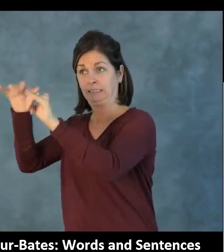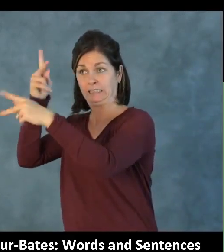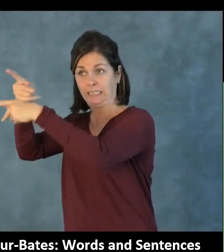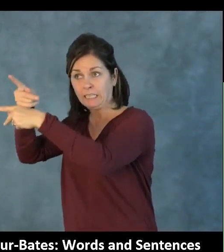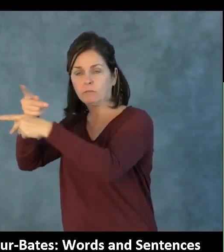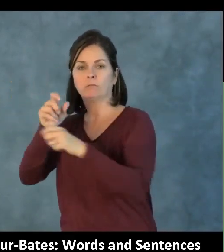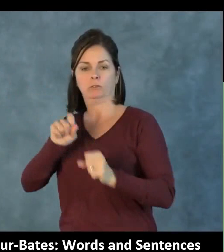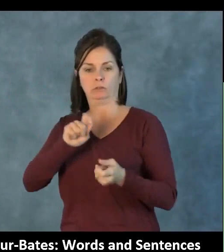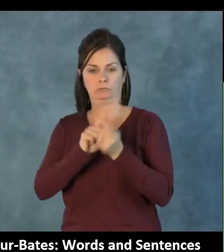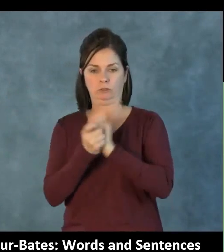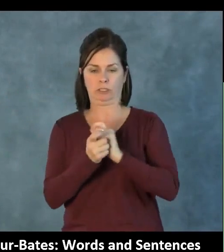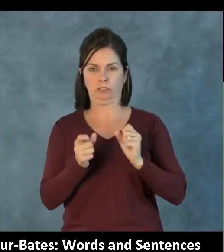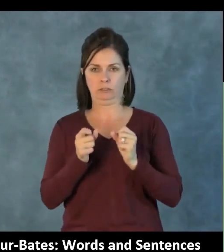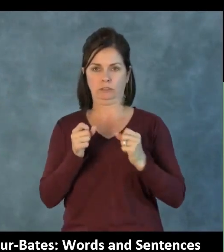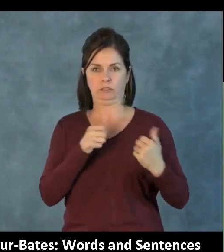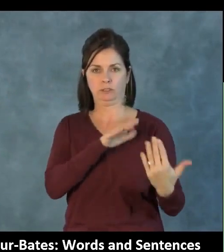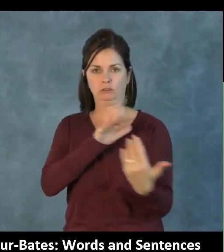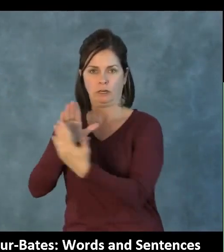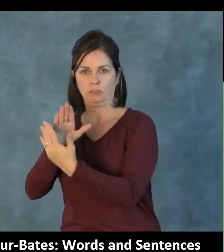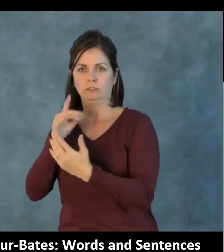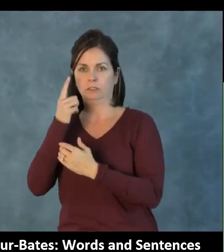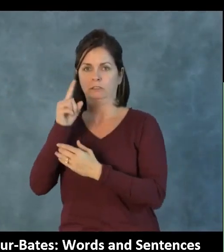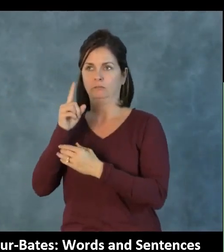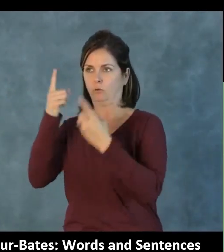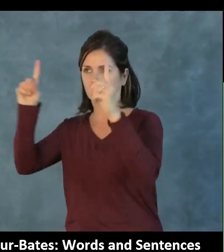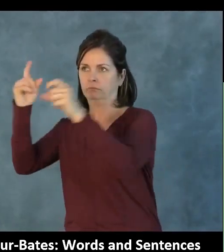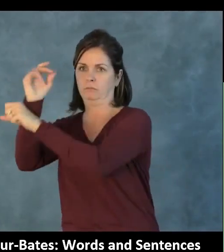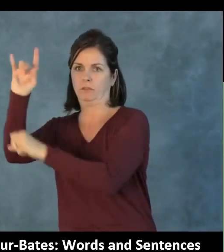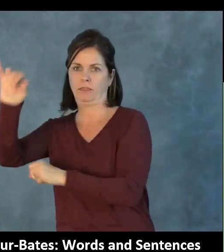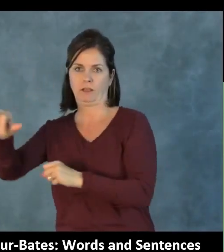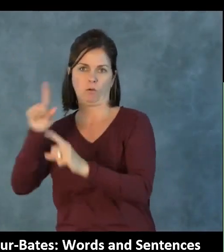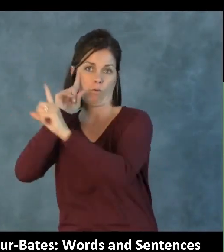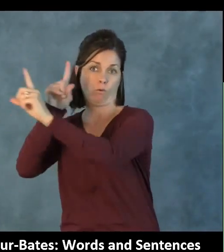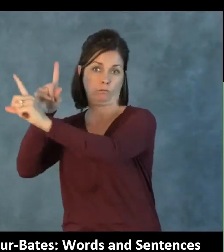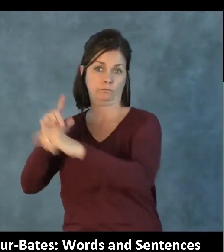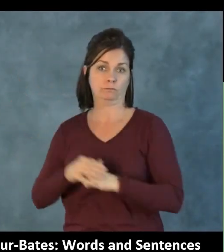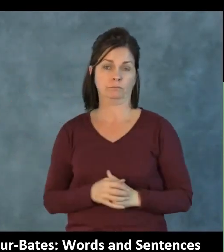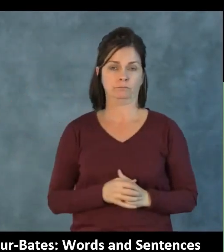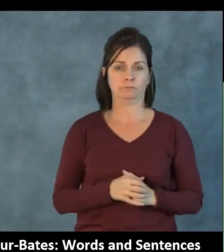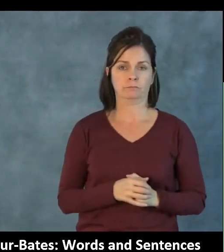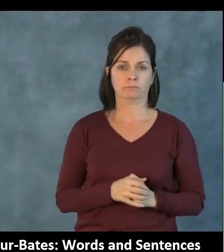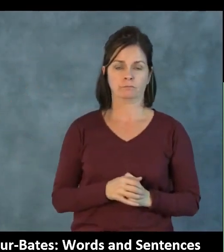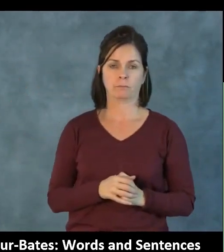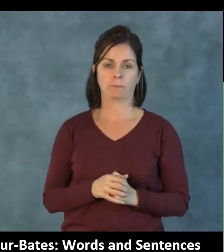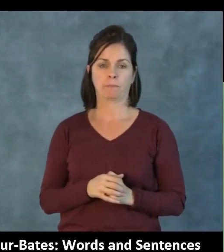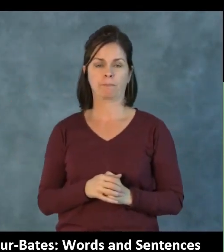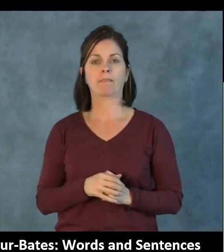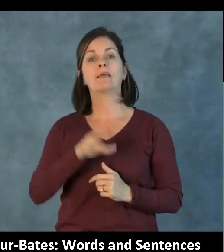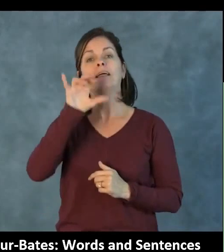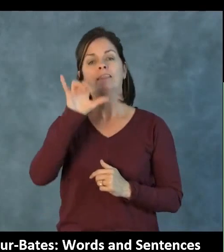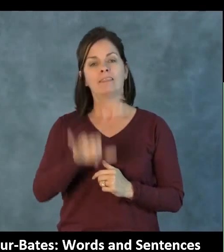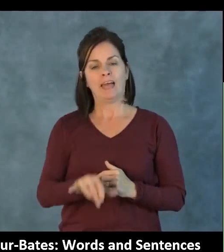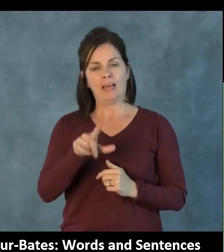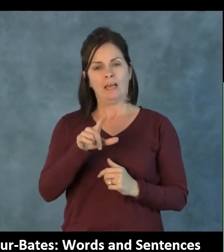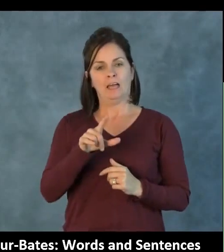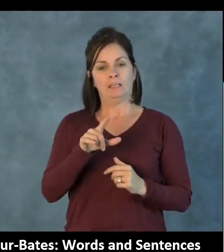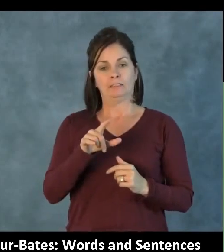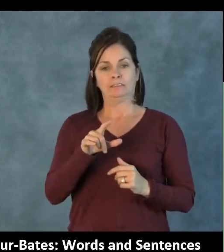that are being used to address those goals. This particular instrument, as well as measuring